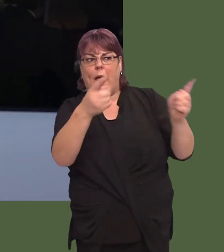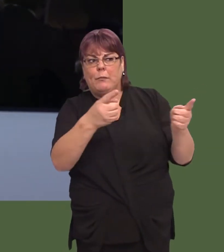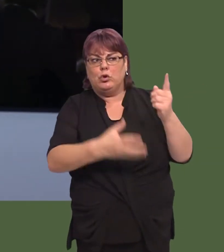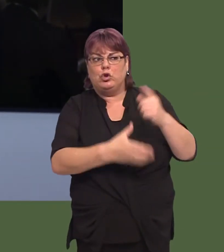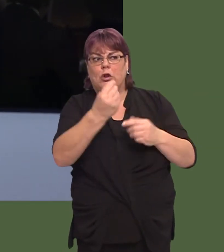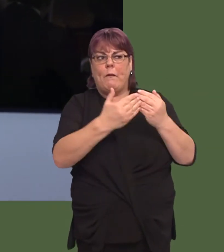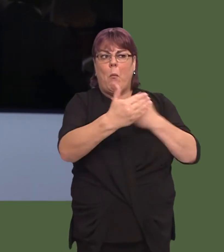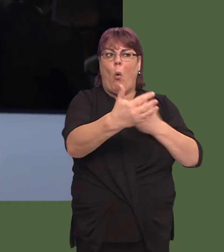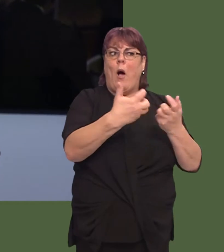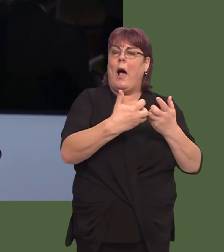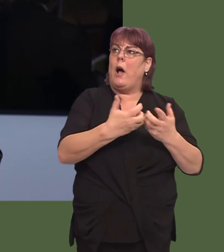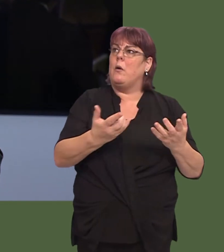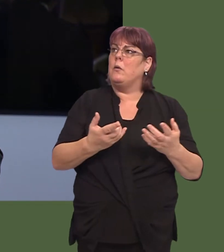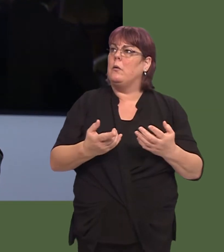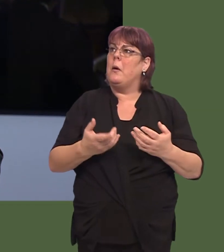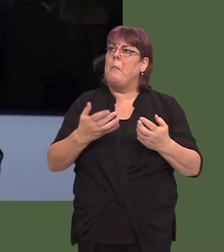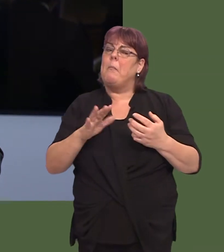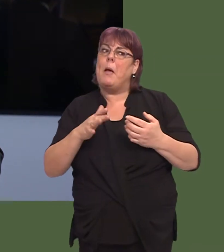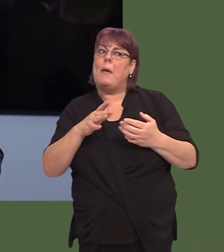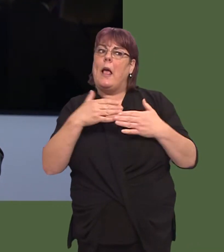Perhaps a little bit more funding from the health boards and the Government would save